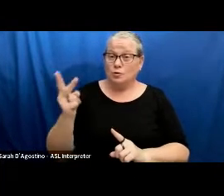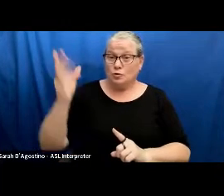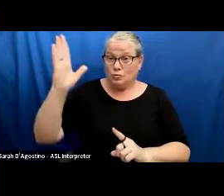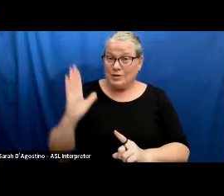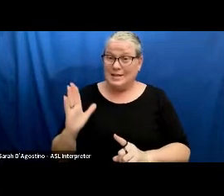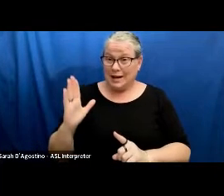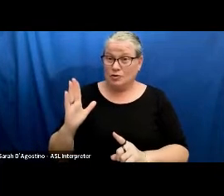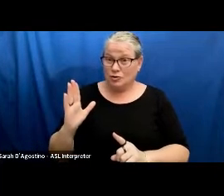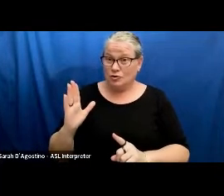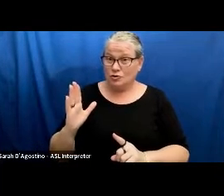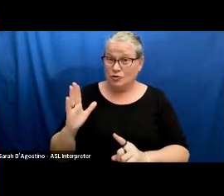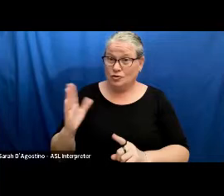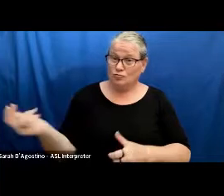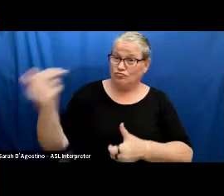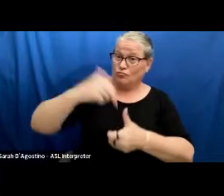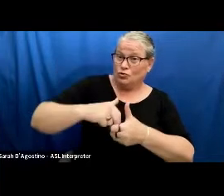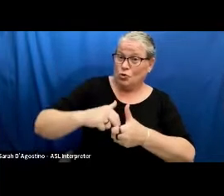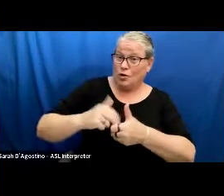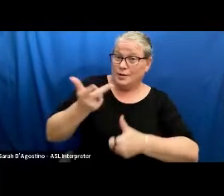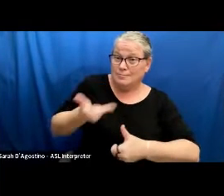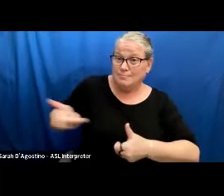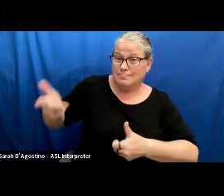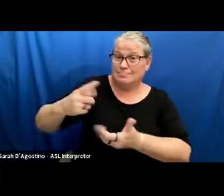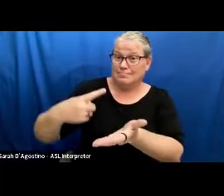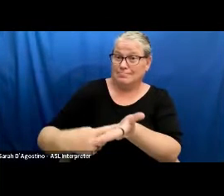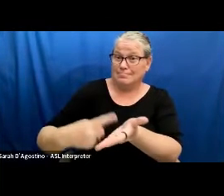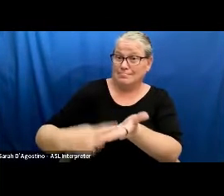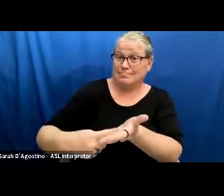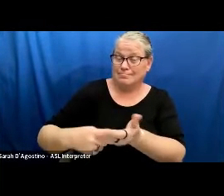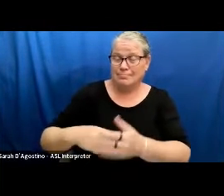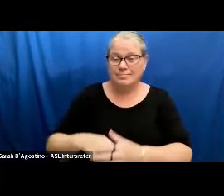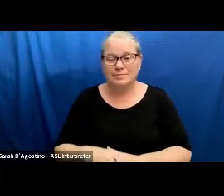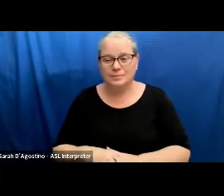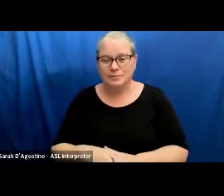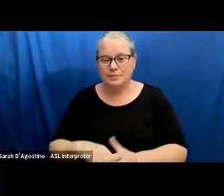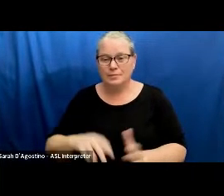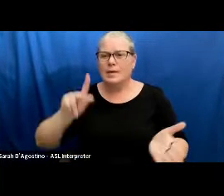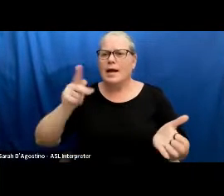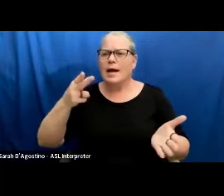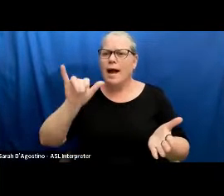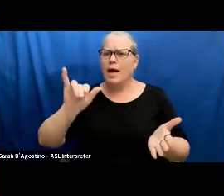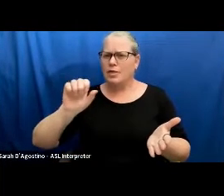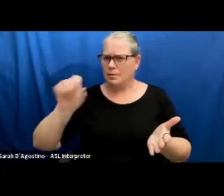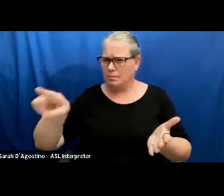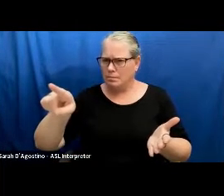kathy if i have a conservator does that mean that i can't vote